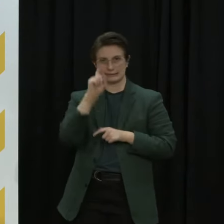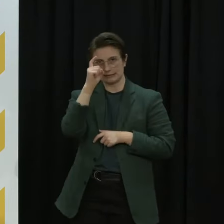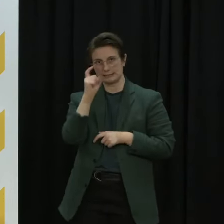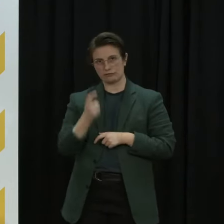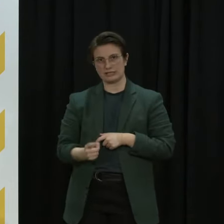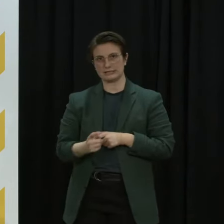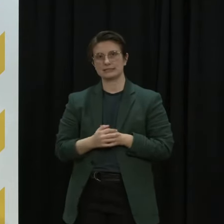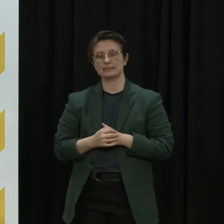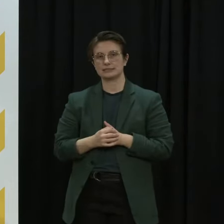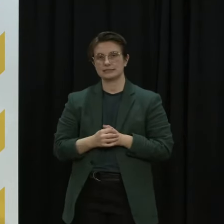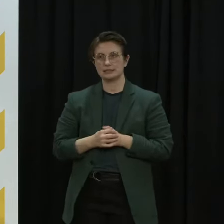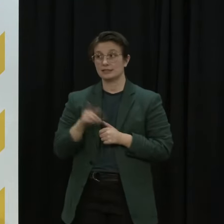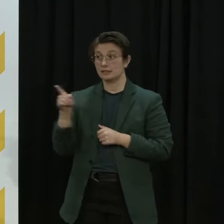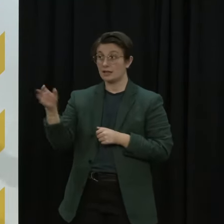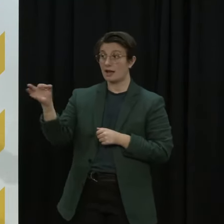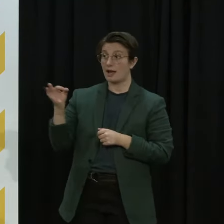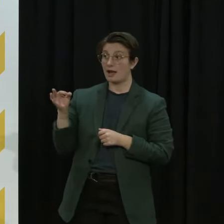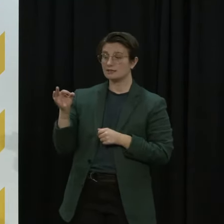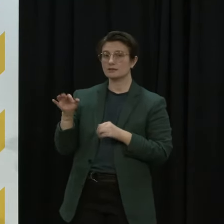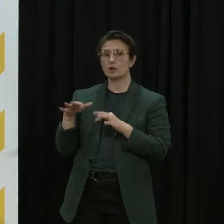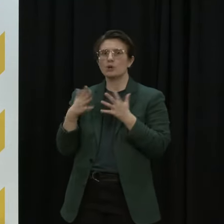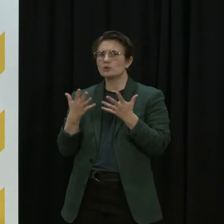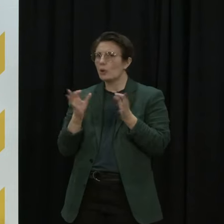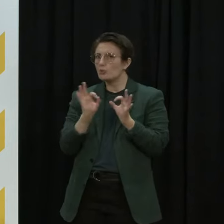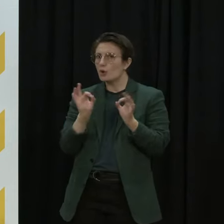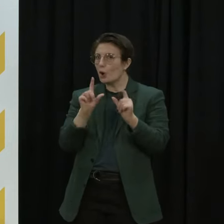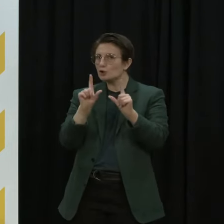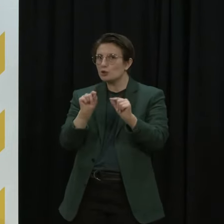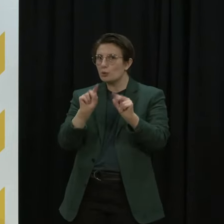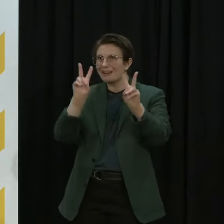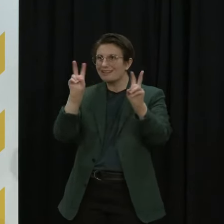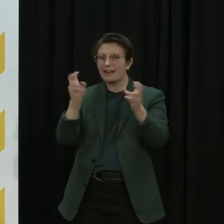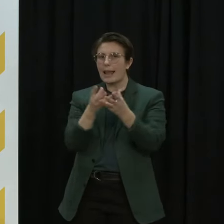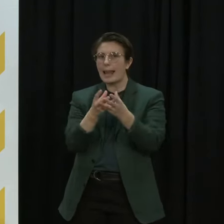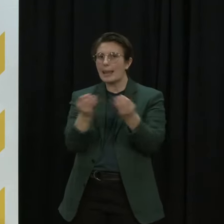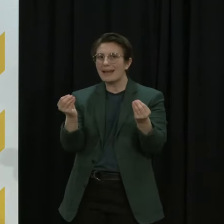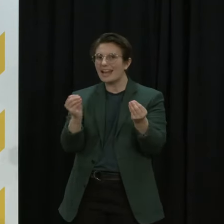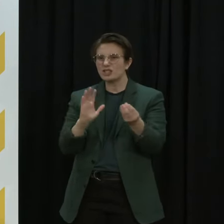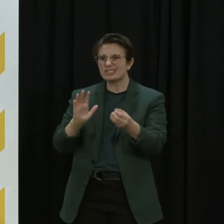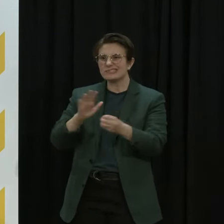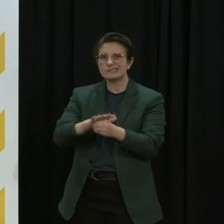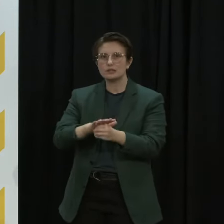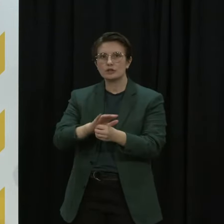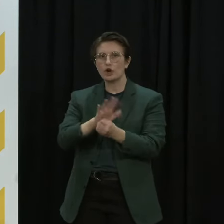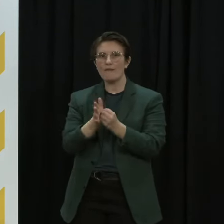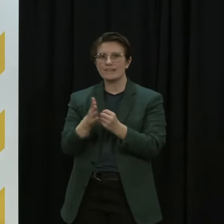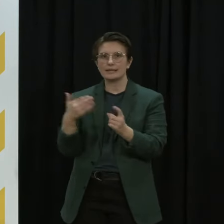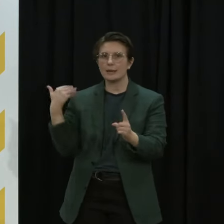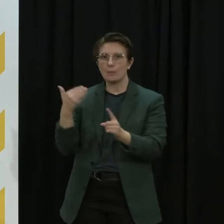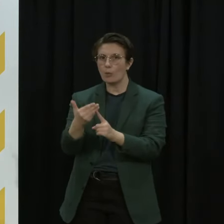serious disease for most people like it was previously.